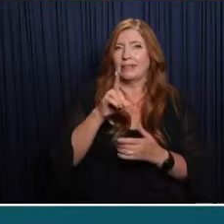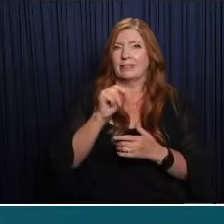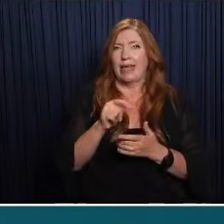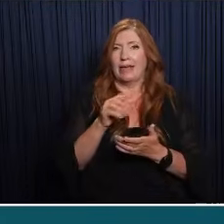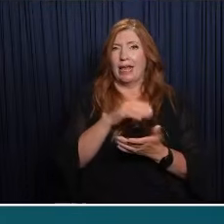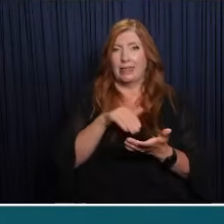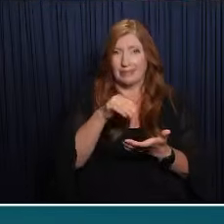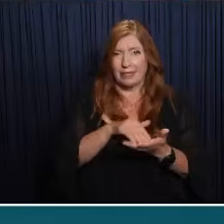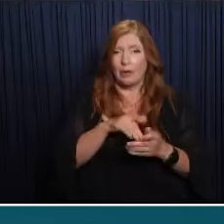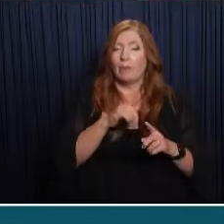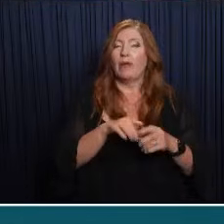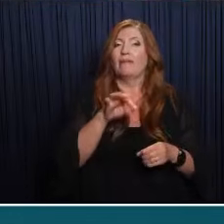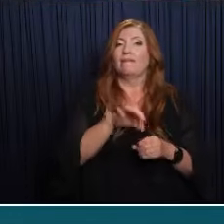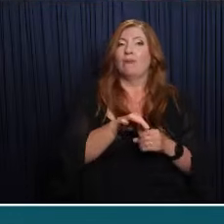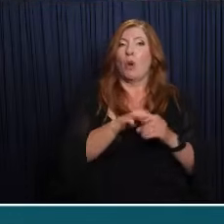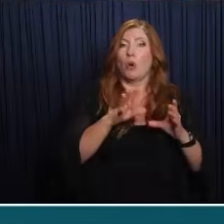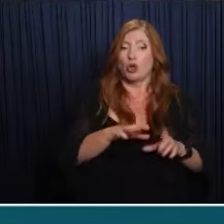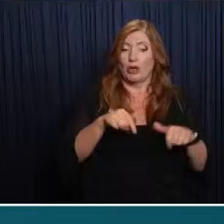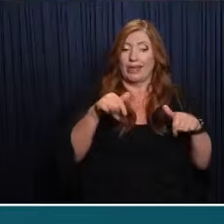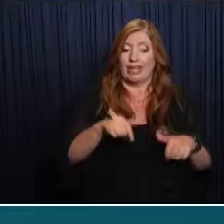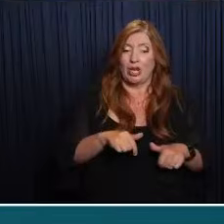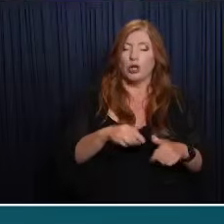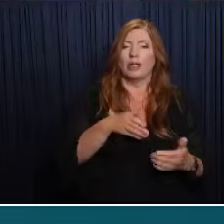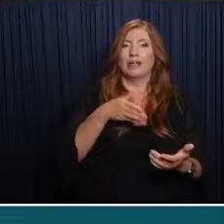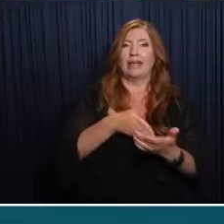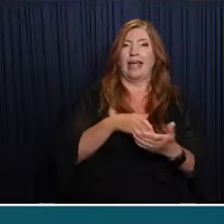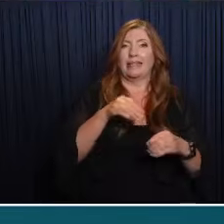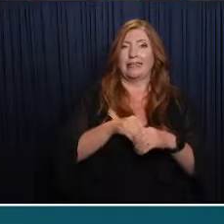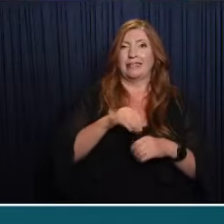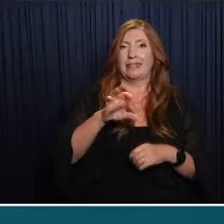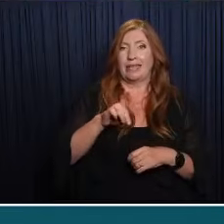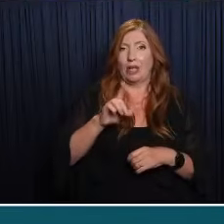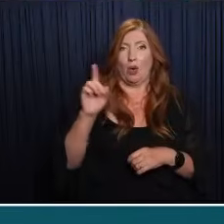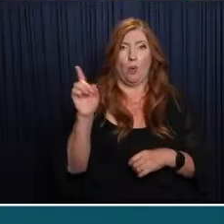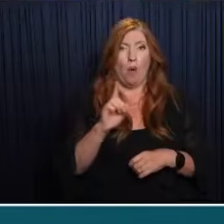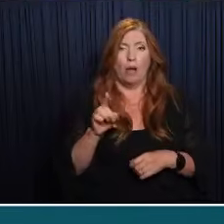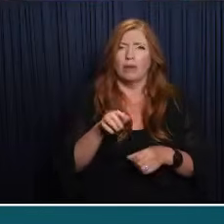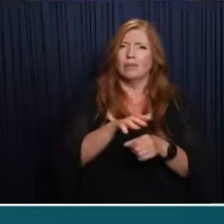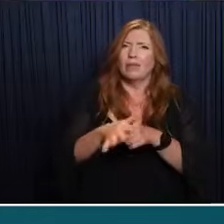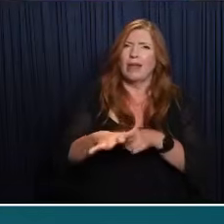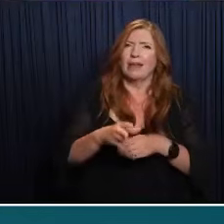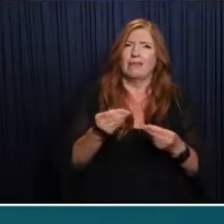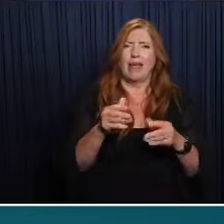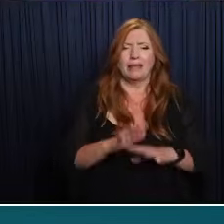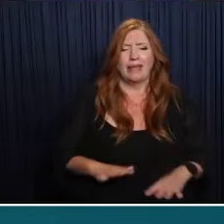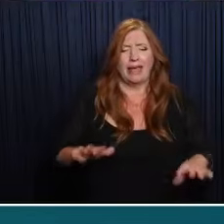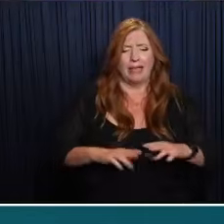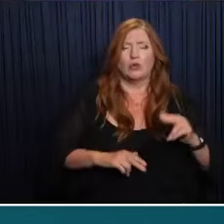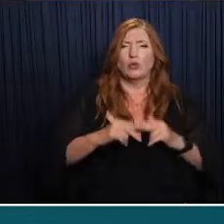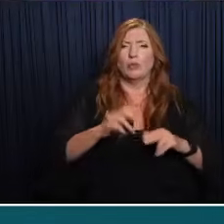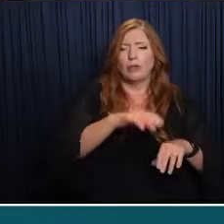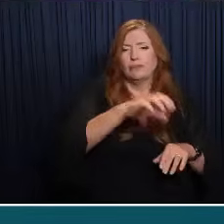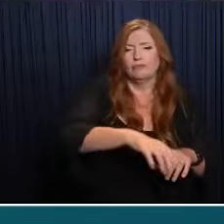AND AI. JAY IS WRONG.